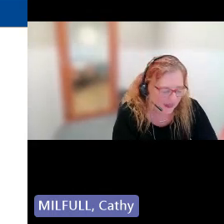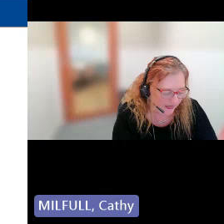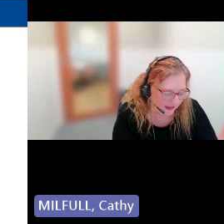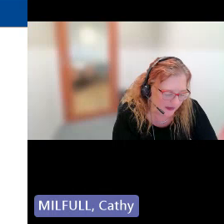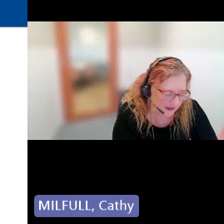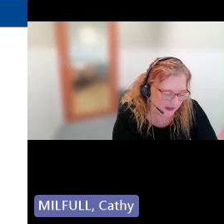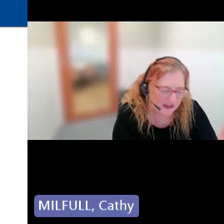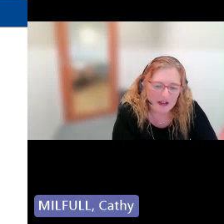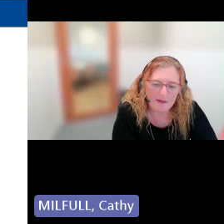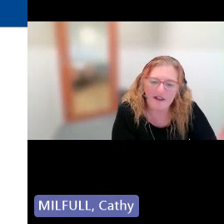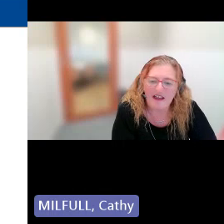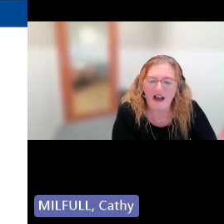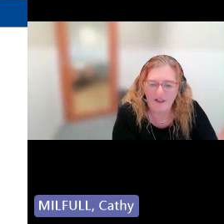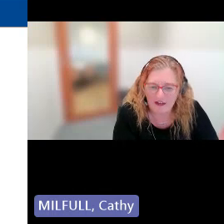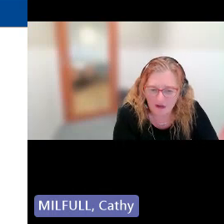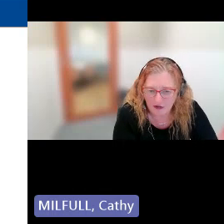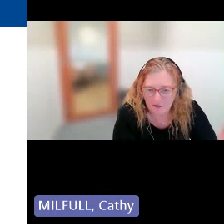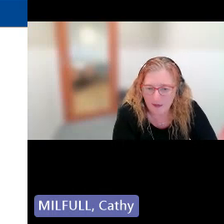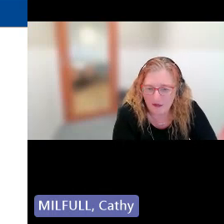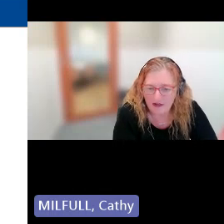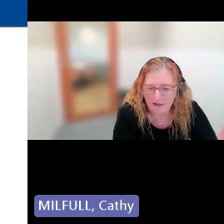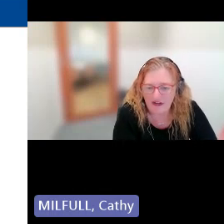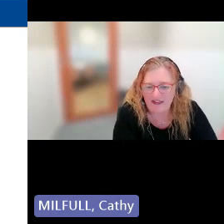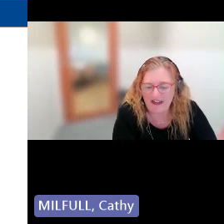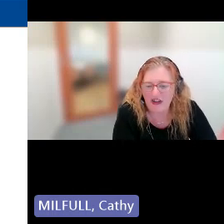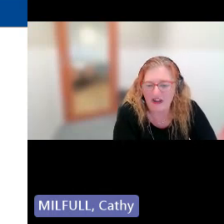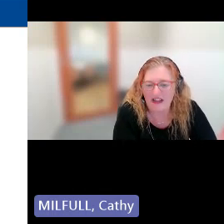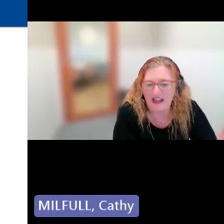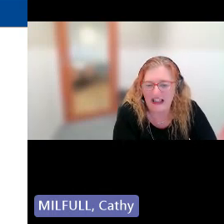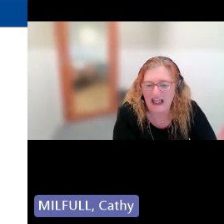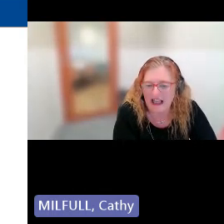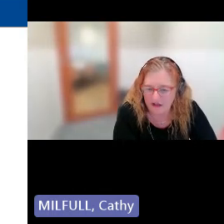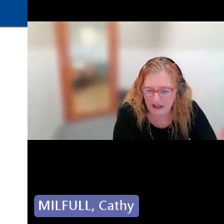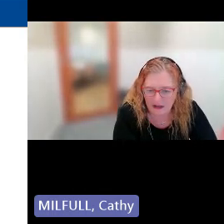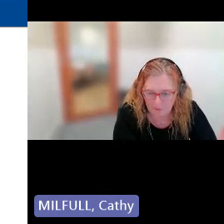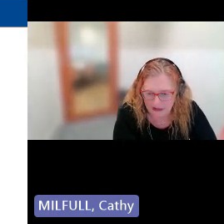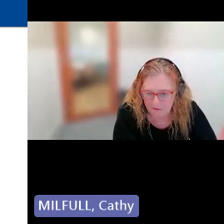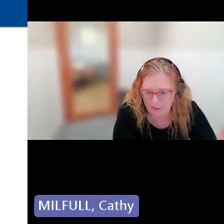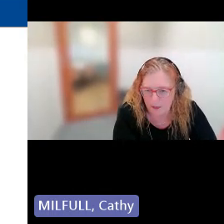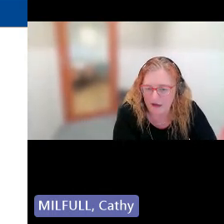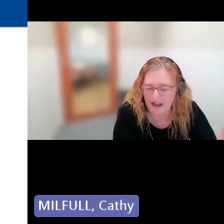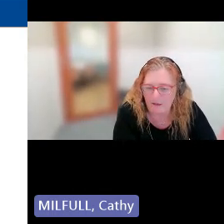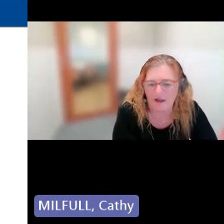And then in terms of the other two reports which is essentially the annual activity report and what's